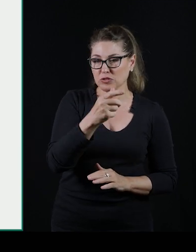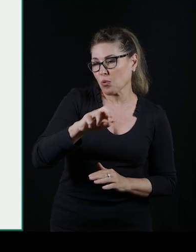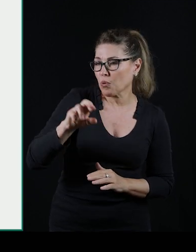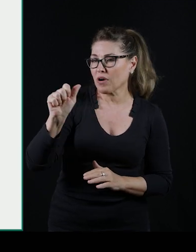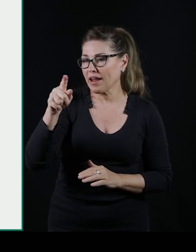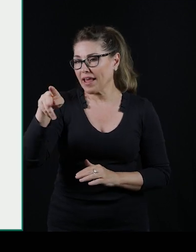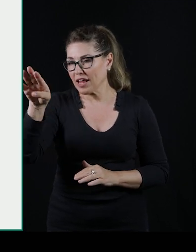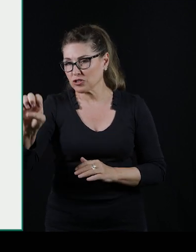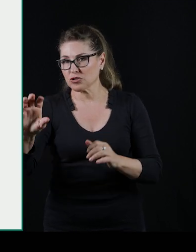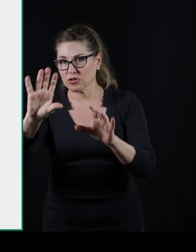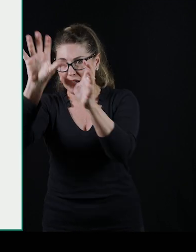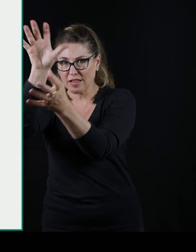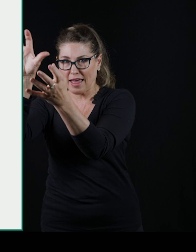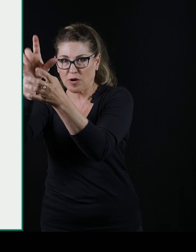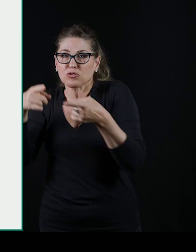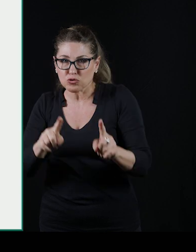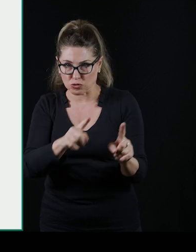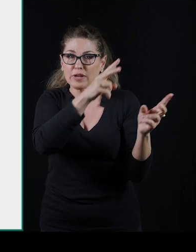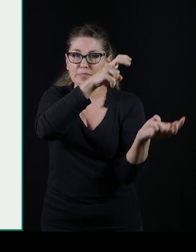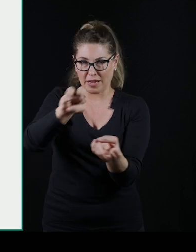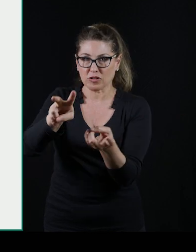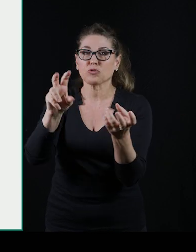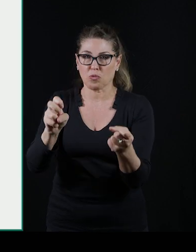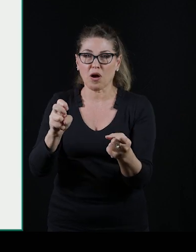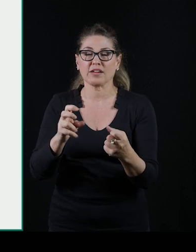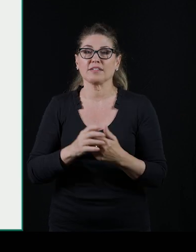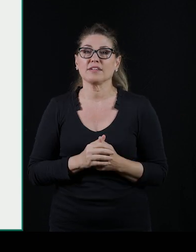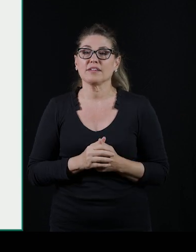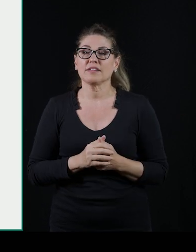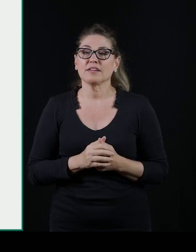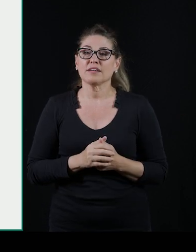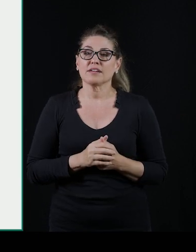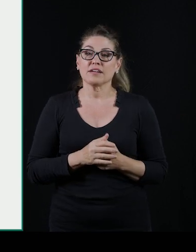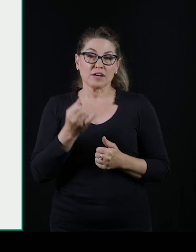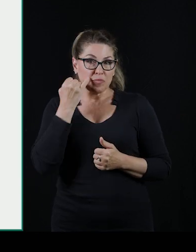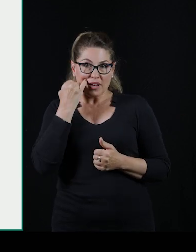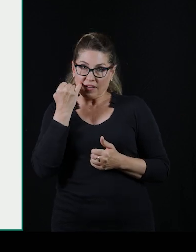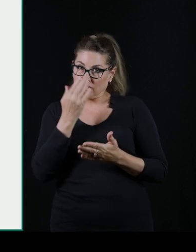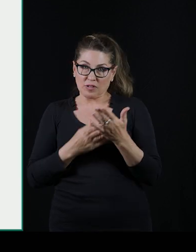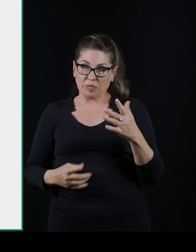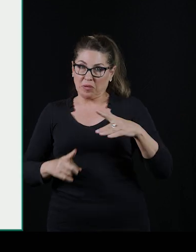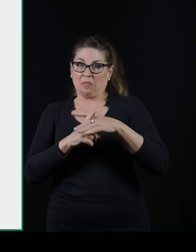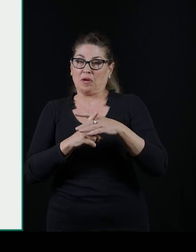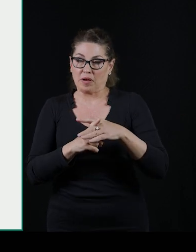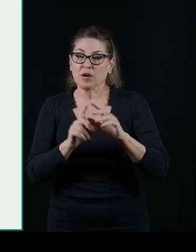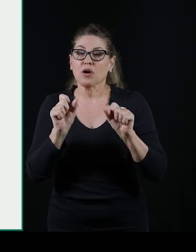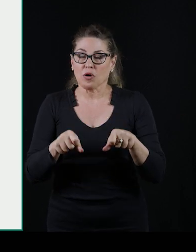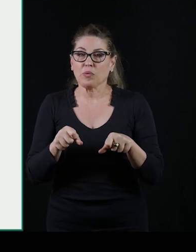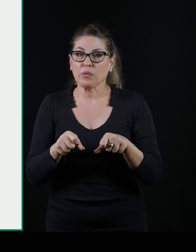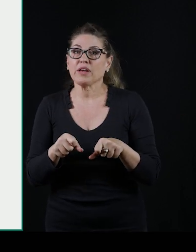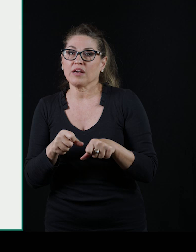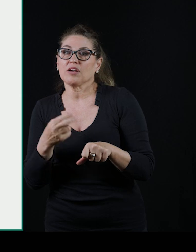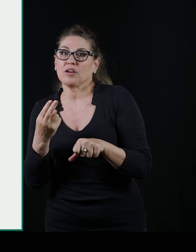or the Azure cloud during this migration process. That way if something was wrong with our Azure implementation, we could always fall back